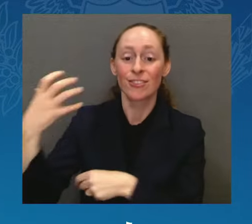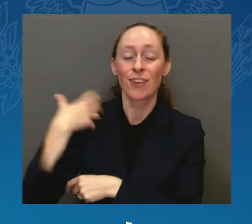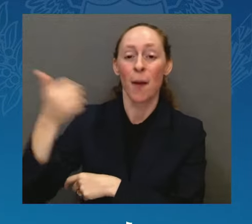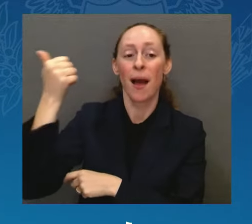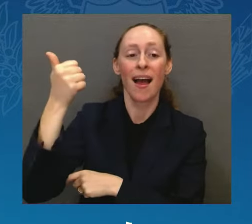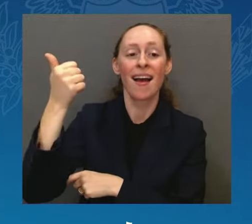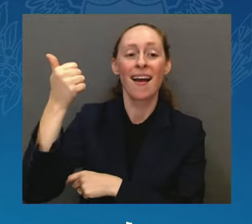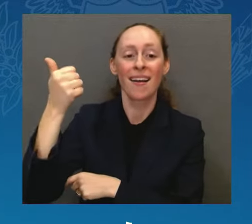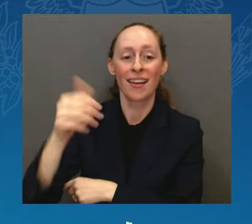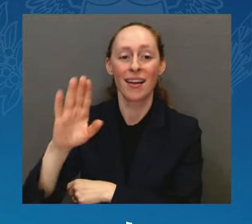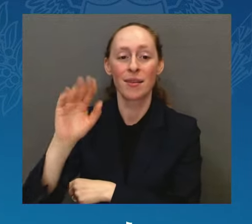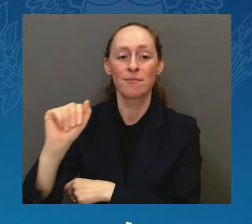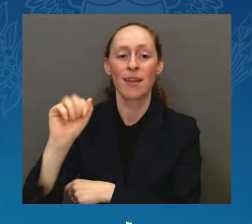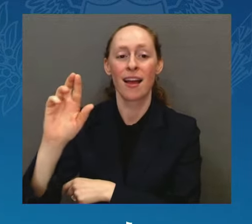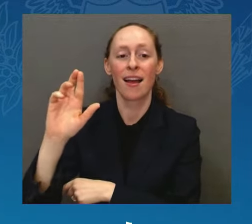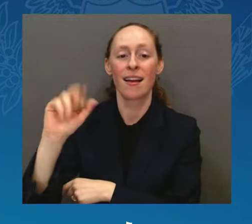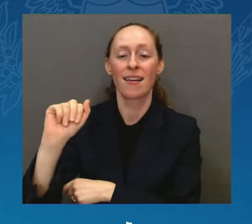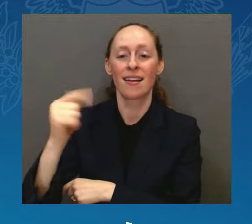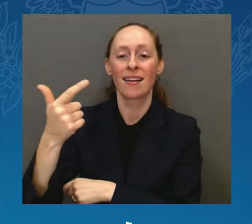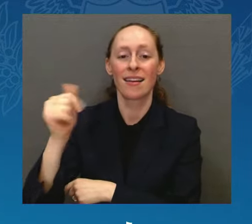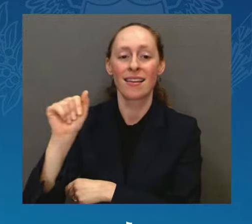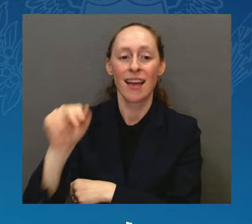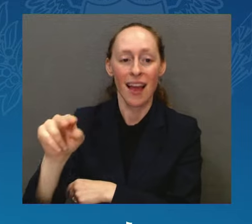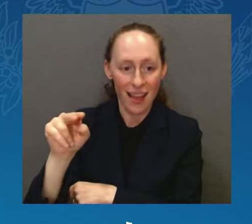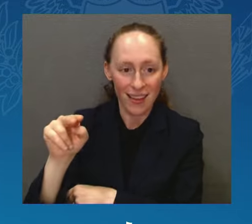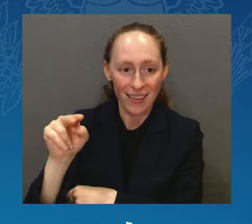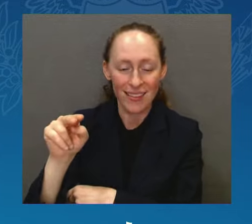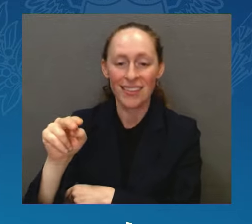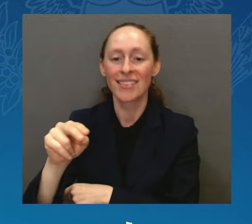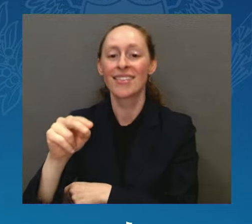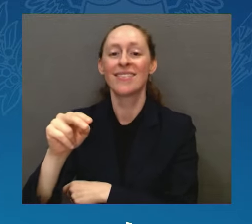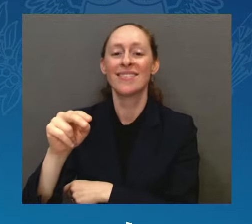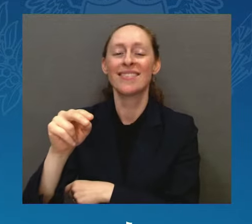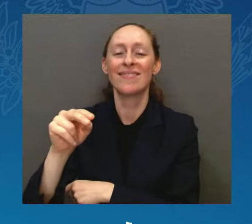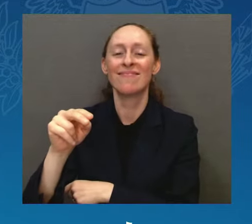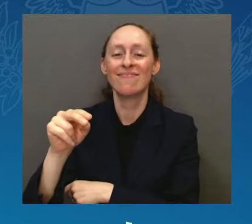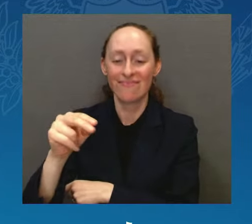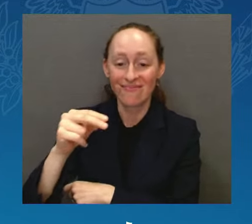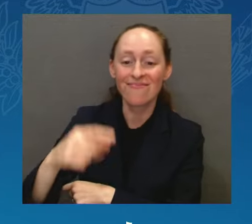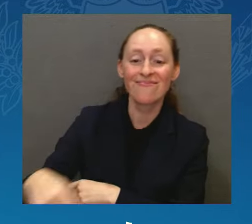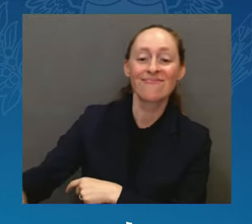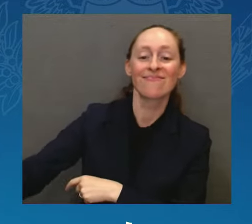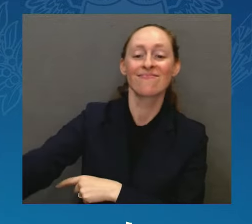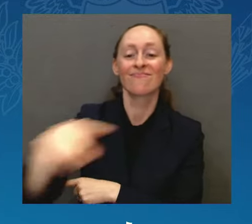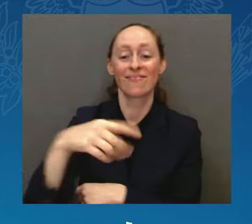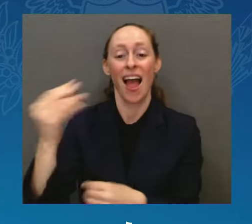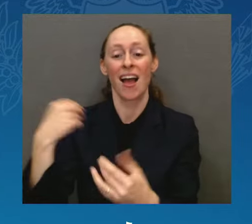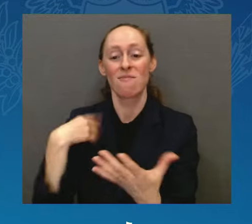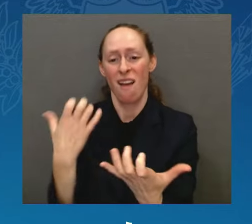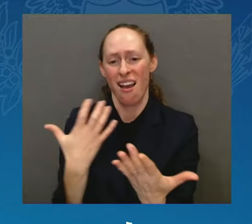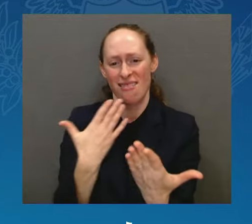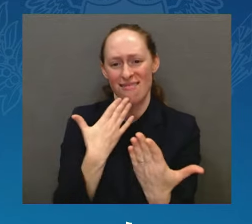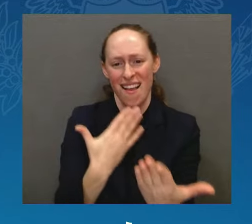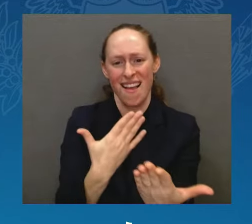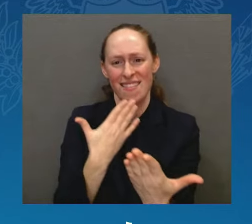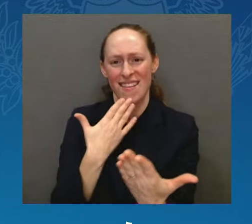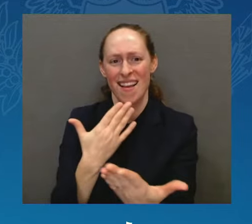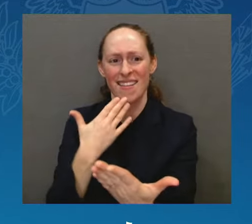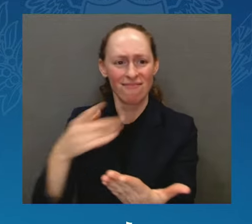I want to thank you, Democratic Caucus Chairman Pete Aguilar, Senator Alex Padilla, Senator Ben Ray Luhán,